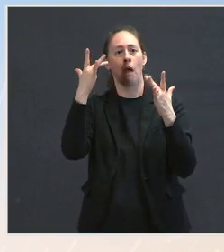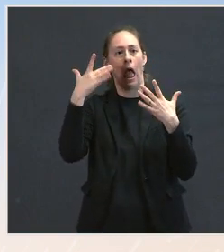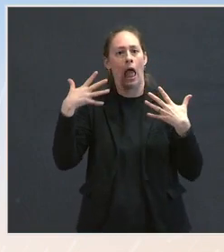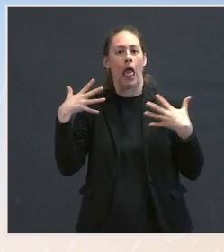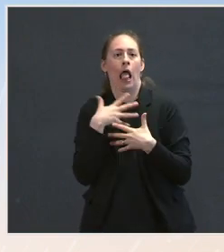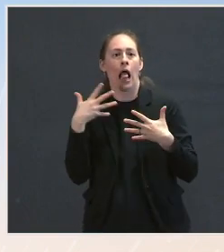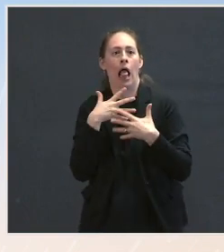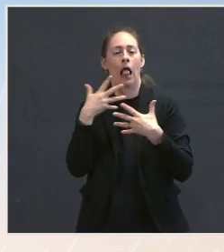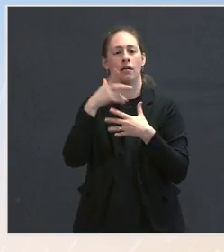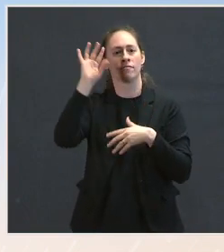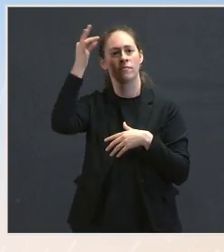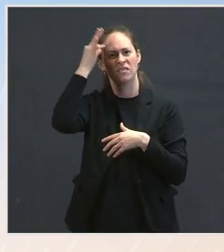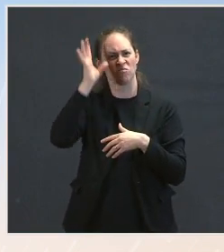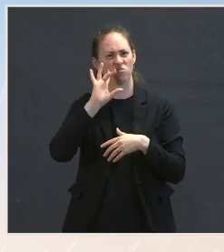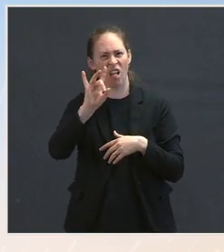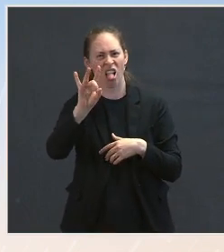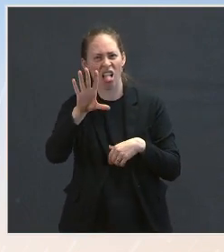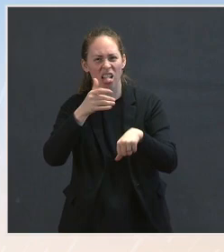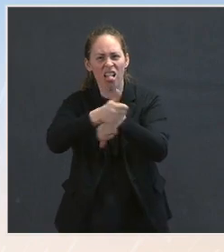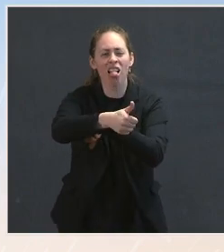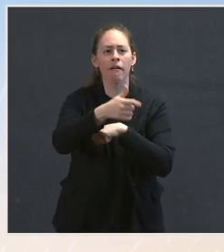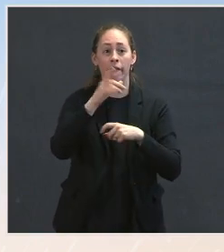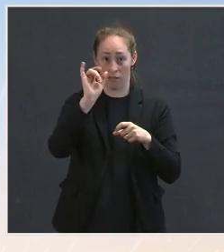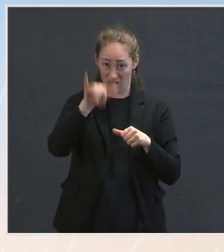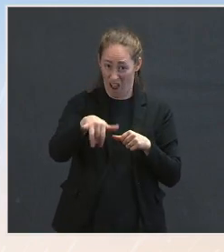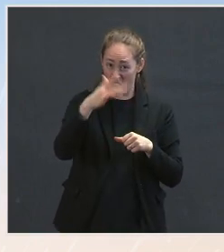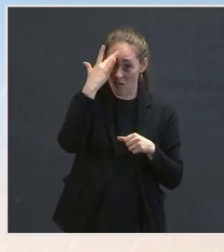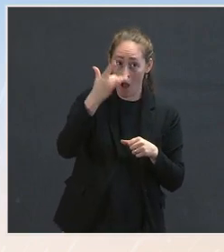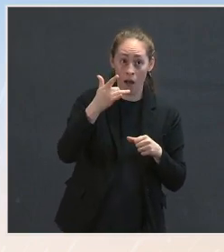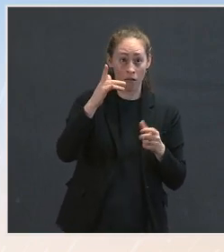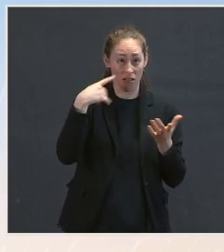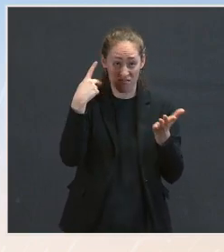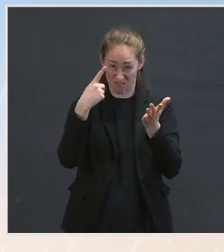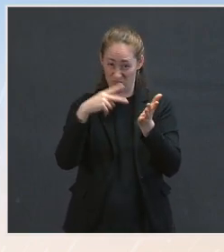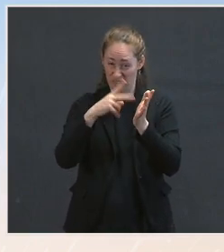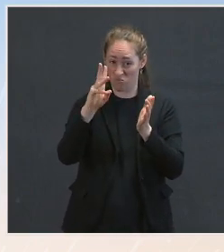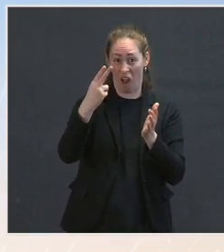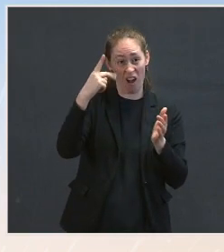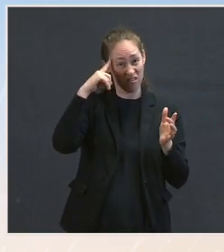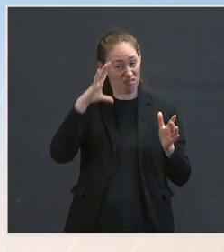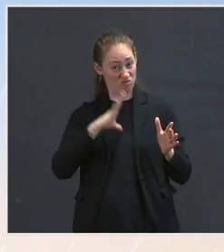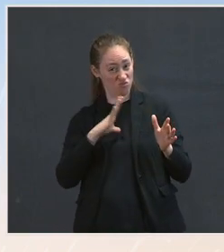Is this something the White House thinks would be appropriate for a congressional hearing? Ms. Psaki: It's really up to Congress